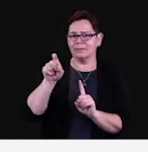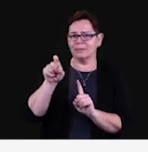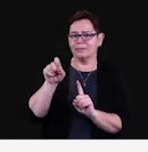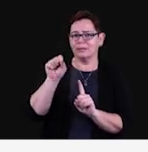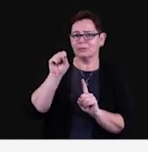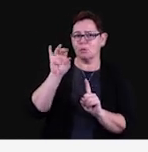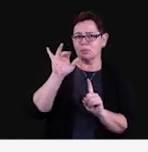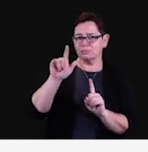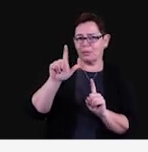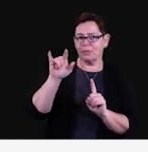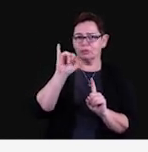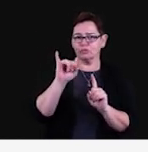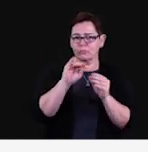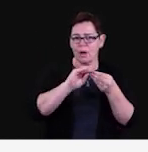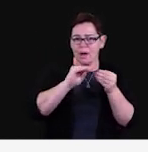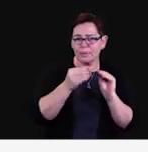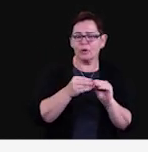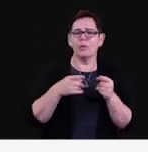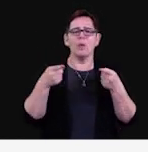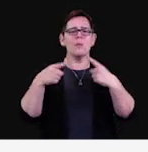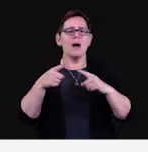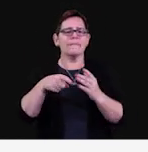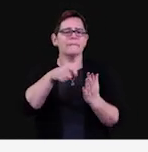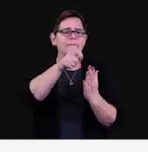and what’s on your pay stub and T4 slip.